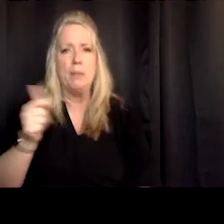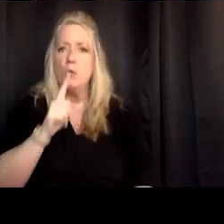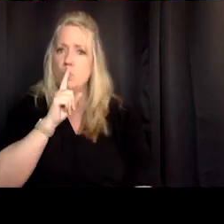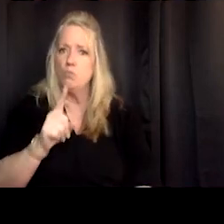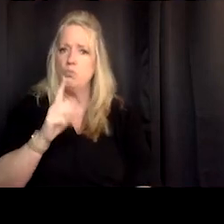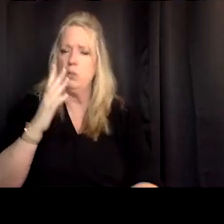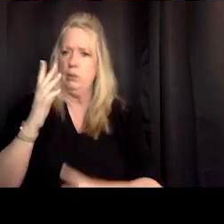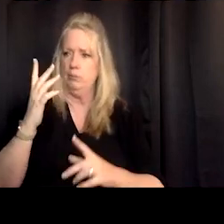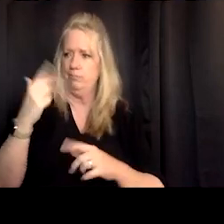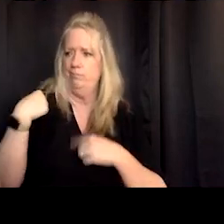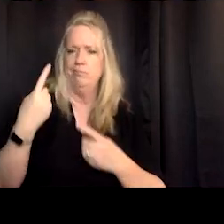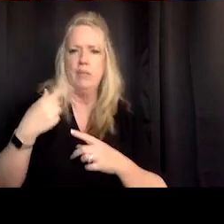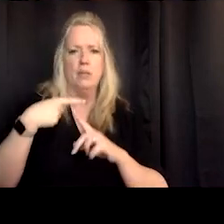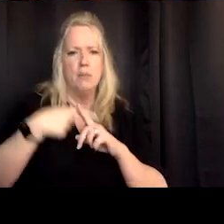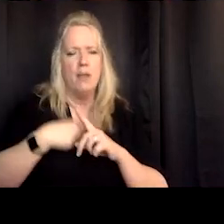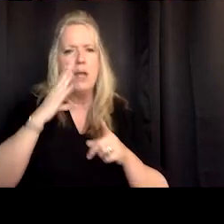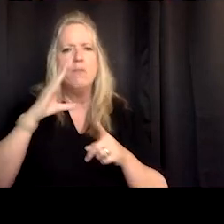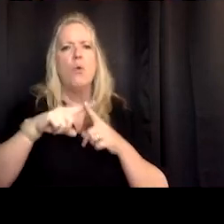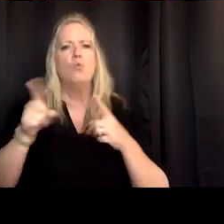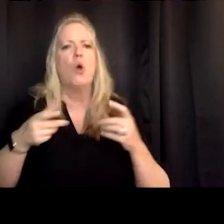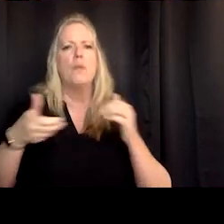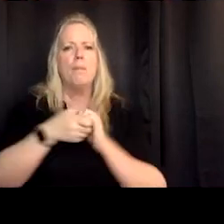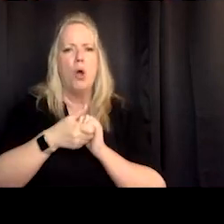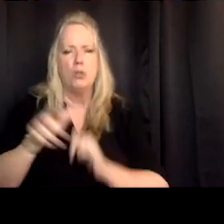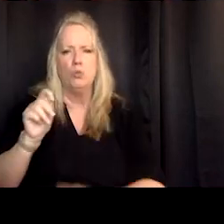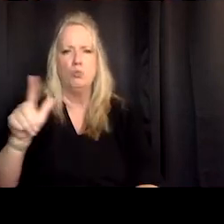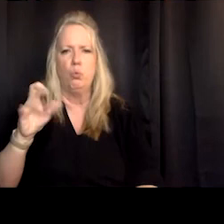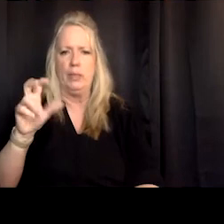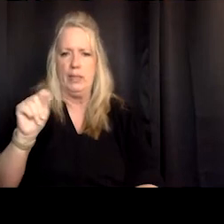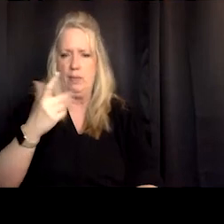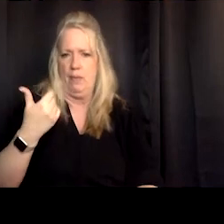LAST MONTH. THESE ARE THE PARTNER TOOL KIT, ASSETS THAT ARE AVAILABLE ON SAMHSA WEBSITE.